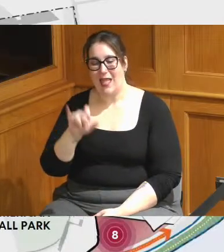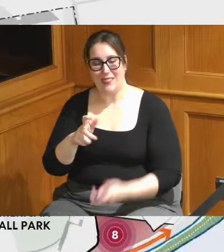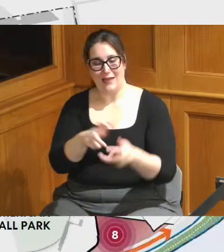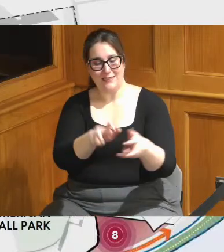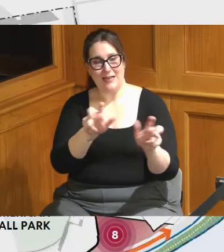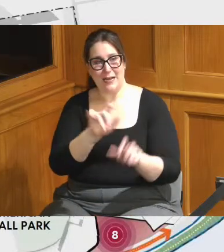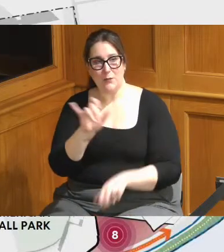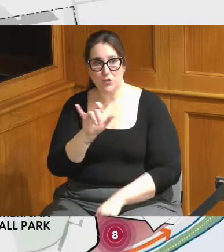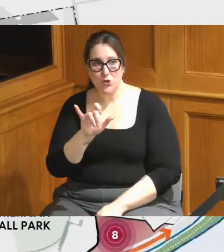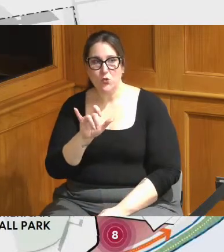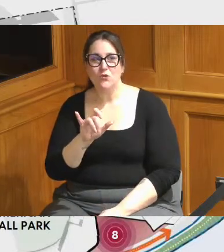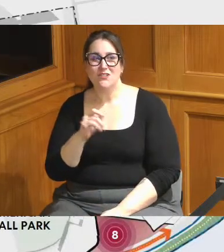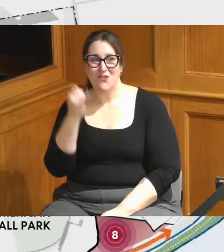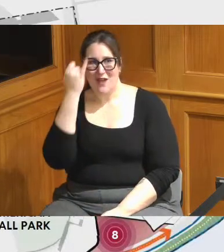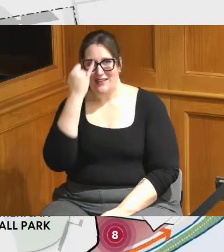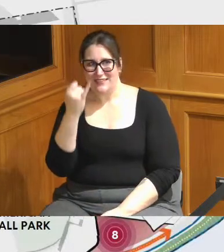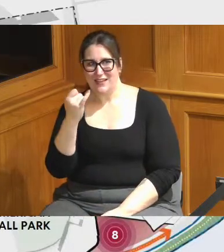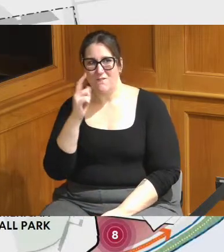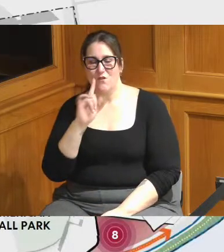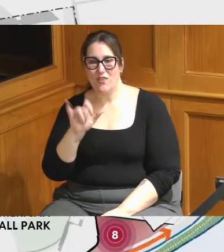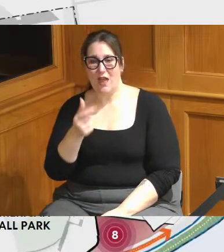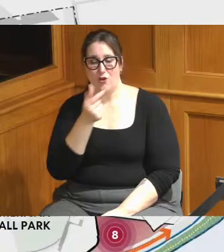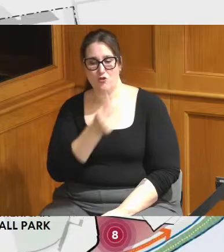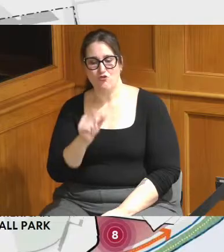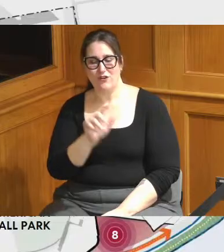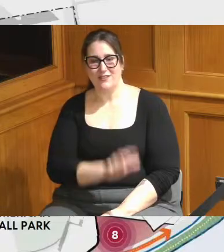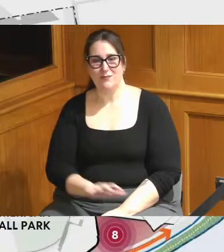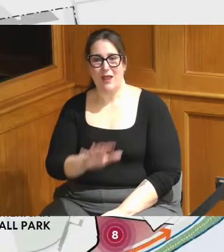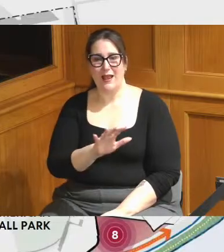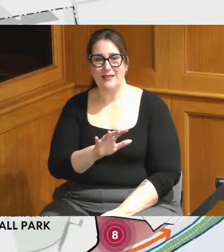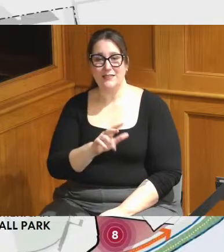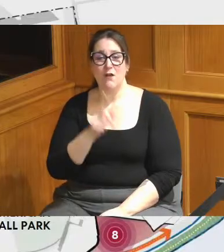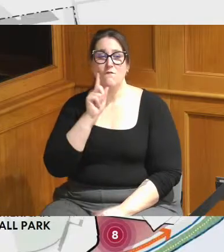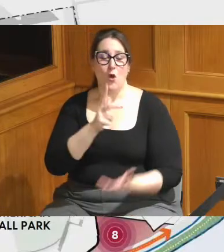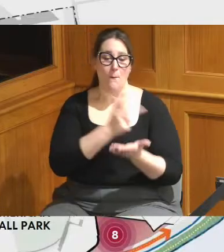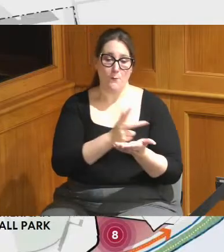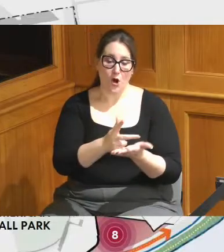some riverfront and green space in conjunction with parking and the tailgate experience to